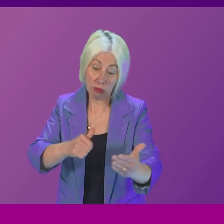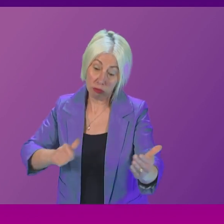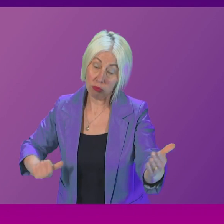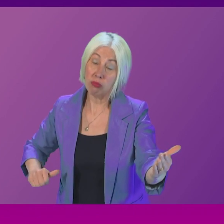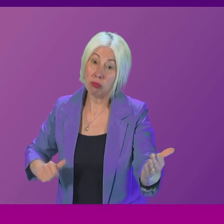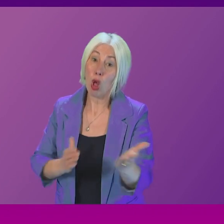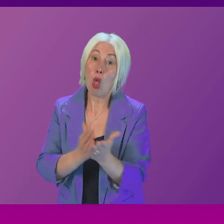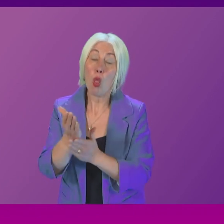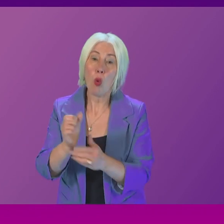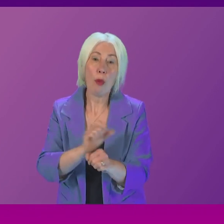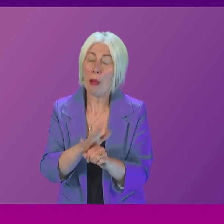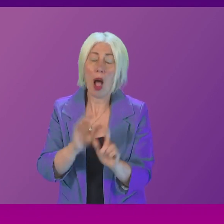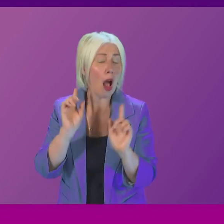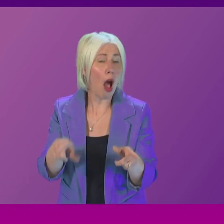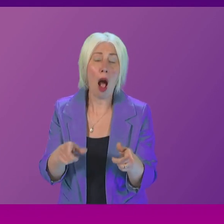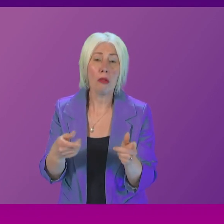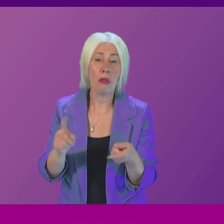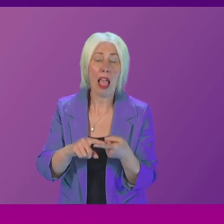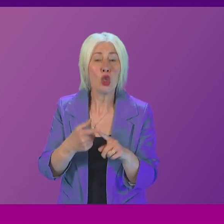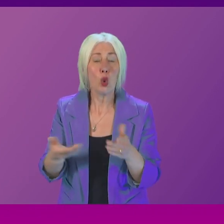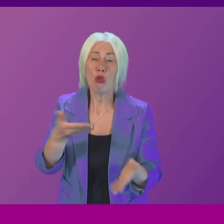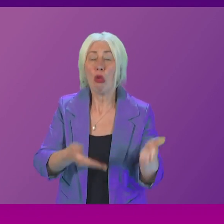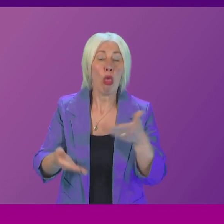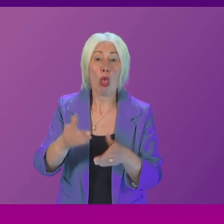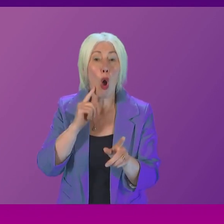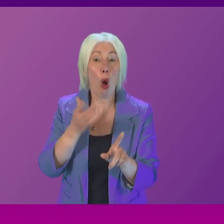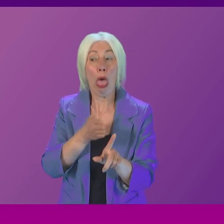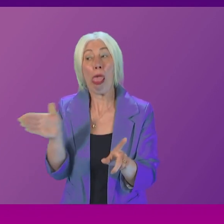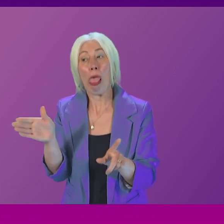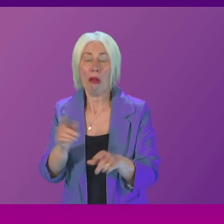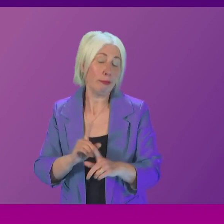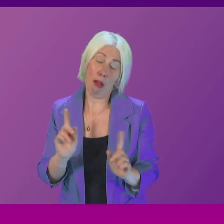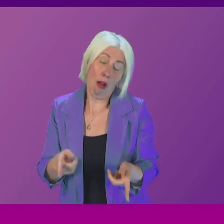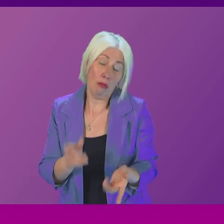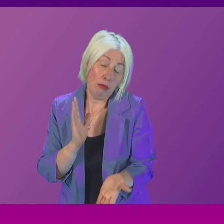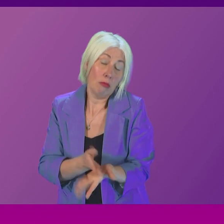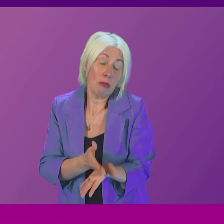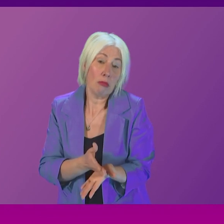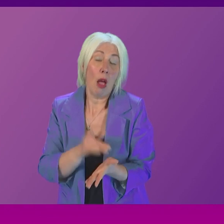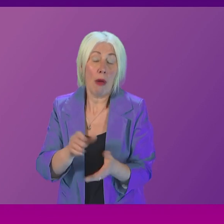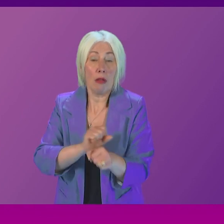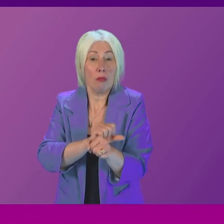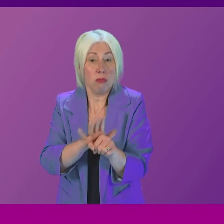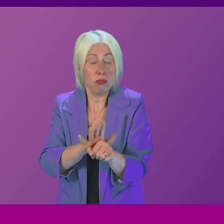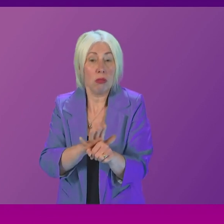I cannot escape—and will not escape—that matter of fact, but the pandemic is not just